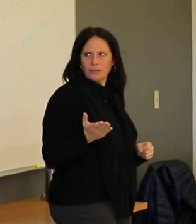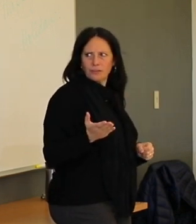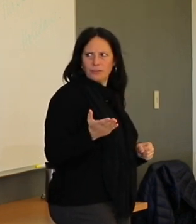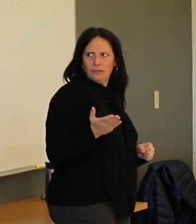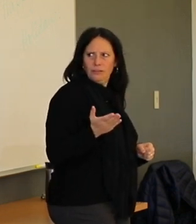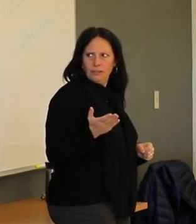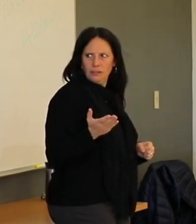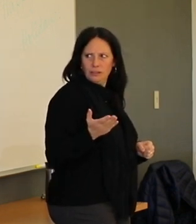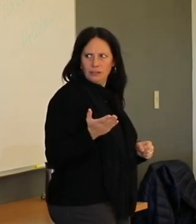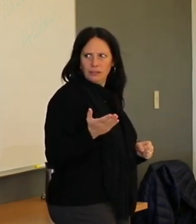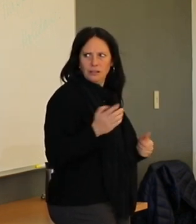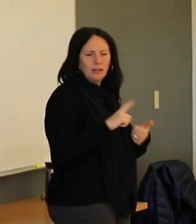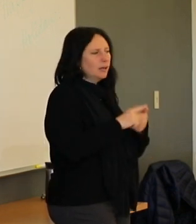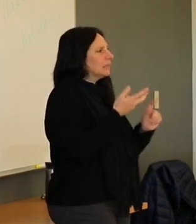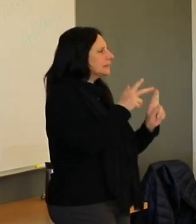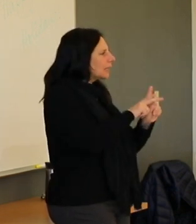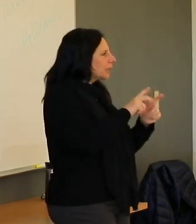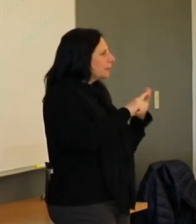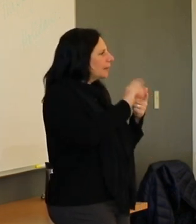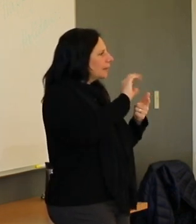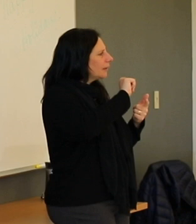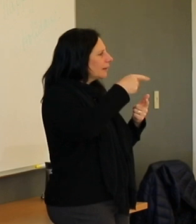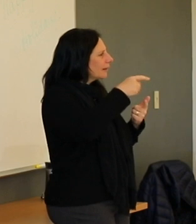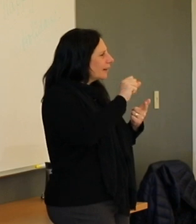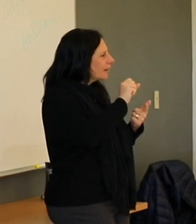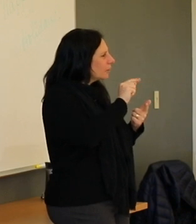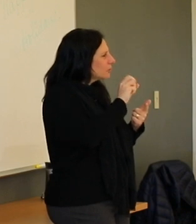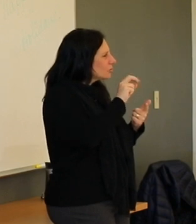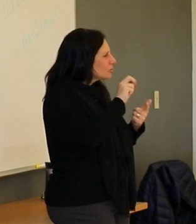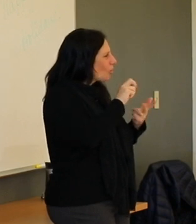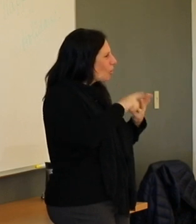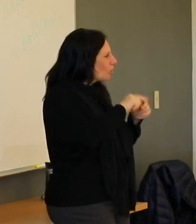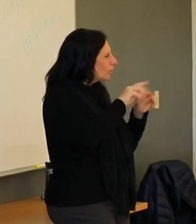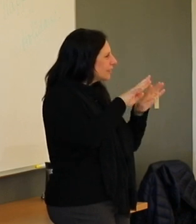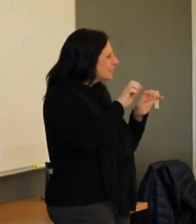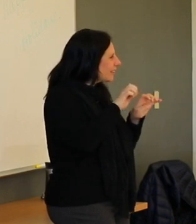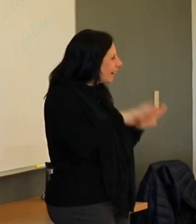You see assignments, capstones, exams, performance, portfolio presentations.